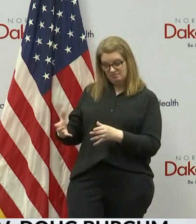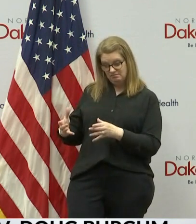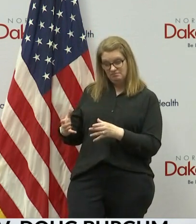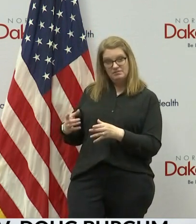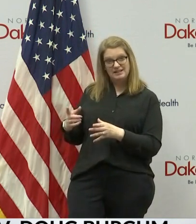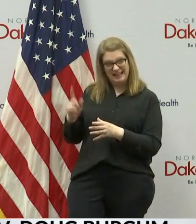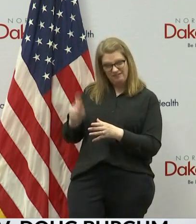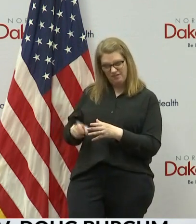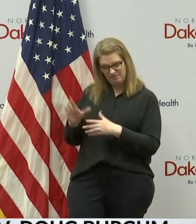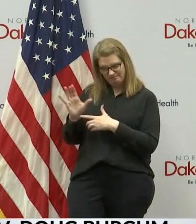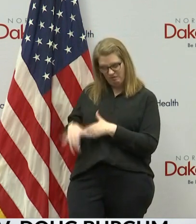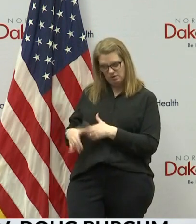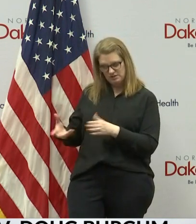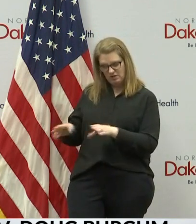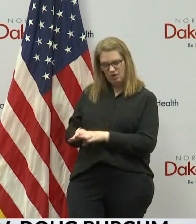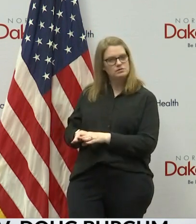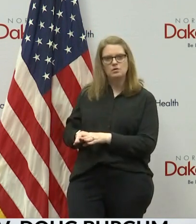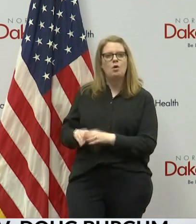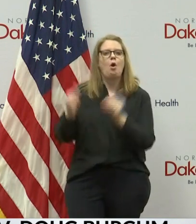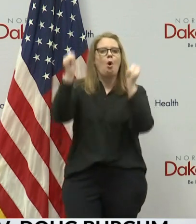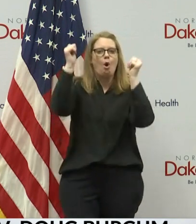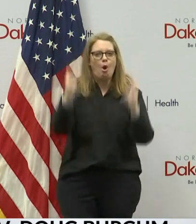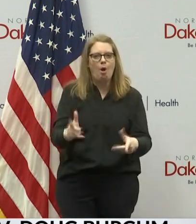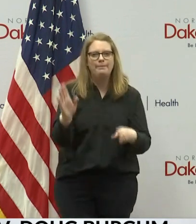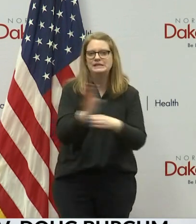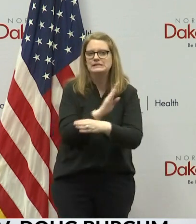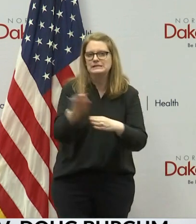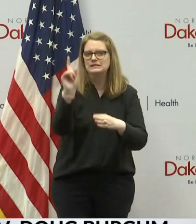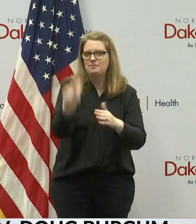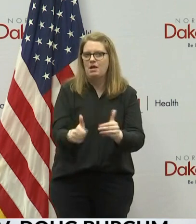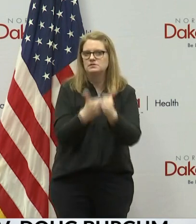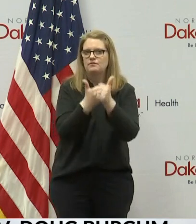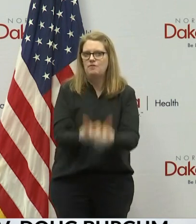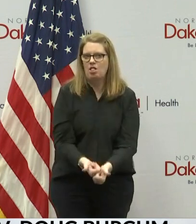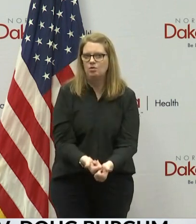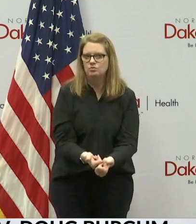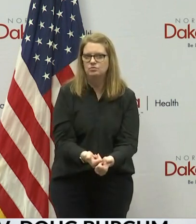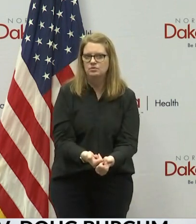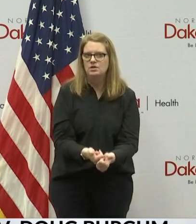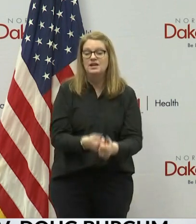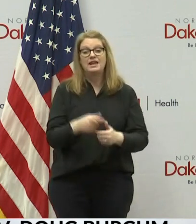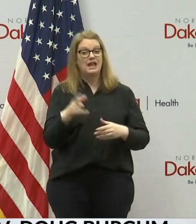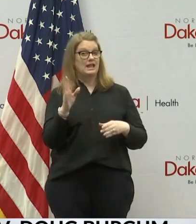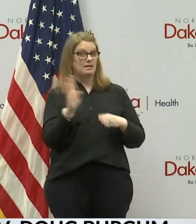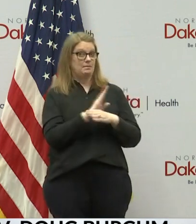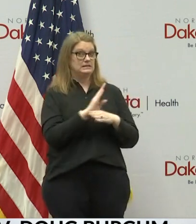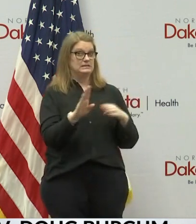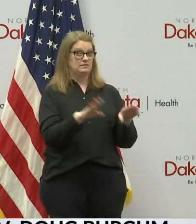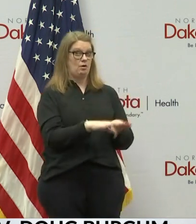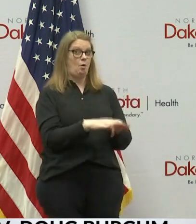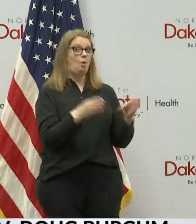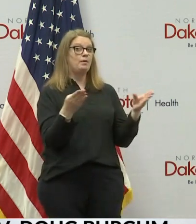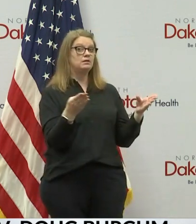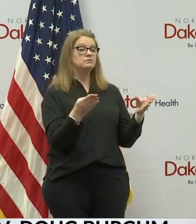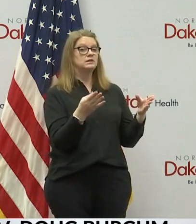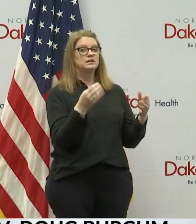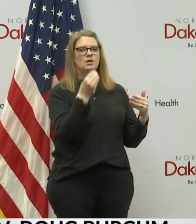EMPLOYEES AND CUSTOMERS AND APPLY TO THE BUSINESSES NOT ONLY AFFECTED BY THE EXECUTIVE ORDER, BUT TO APPLY TO ALL BUSINESSES